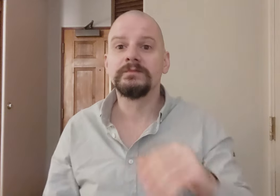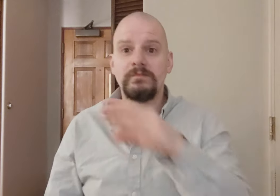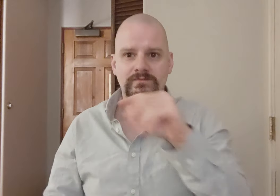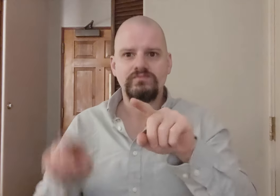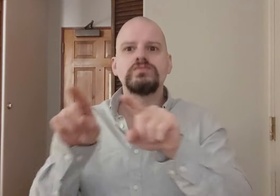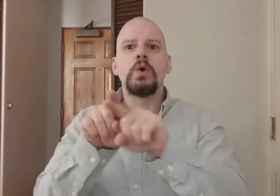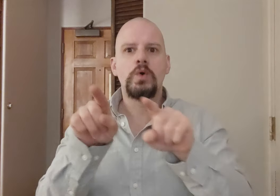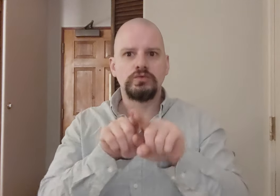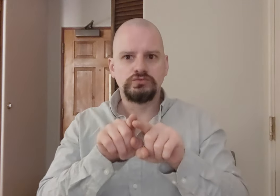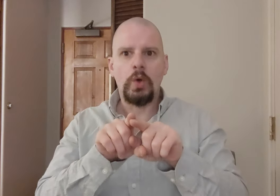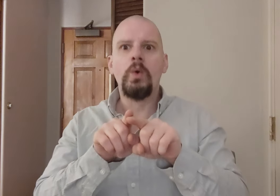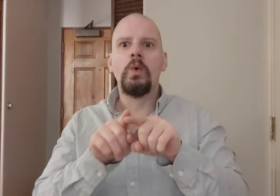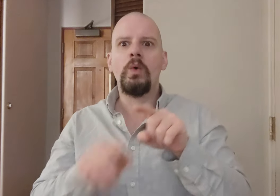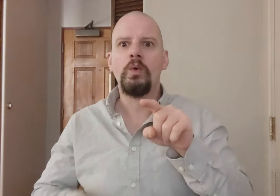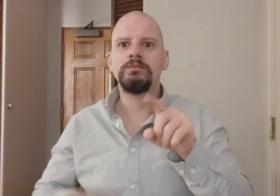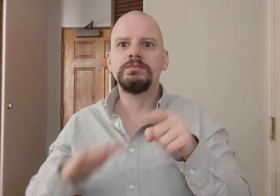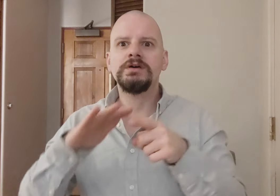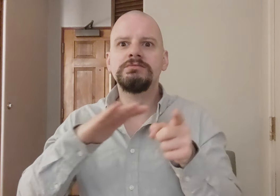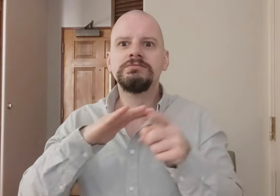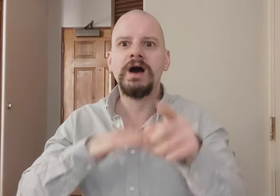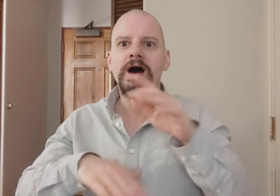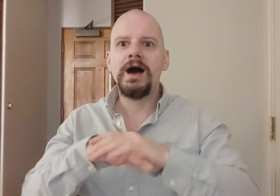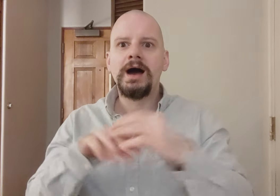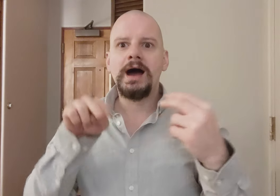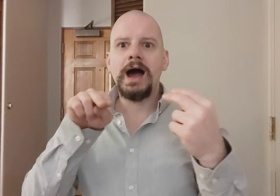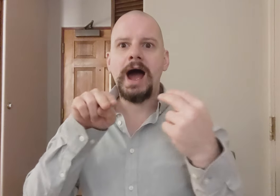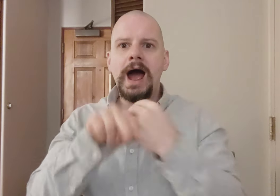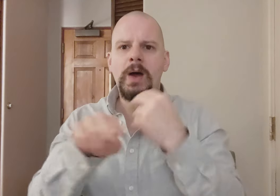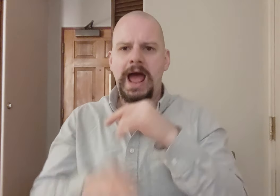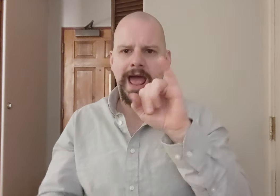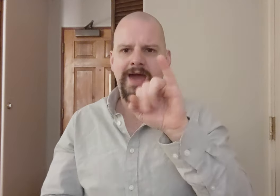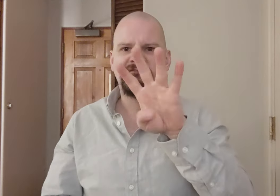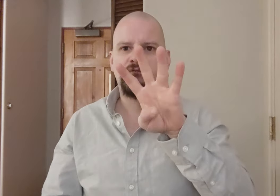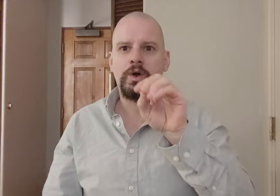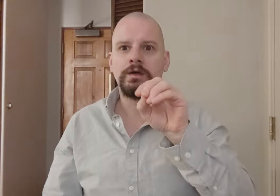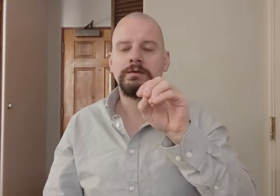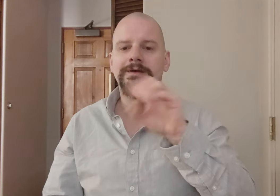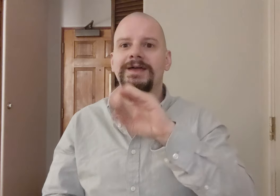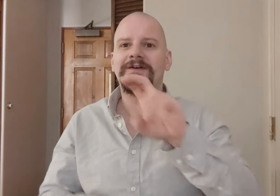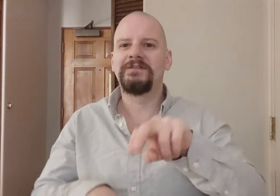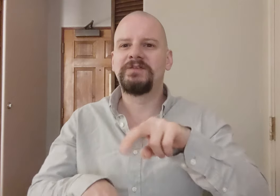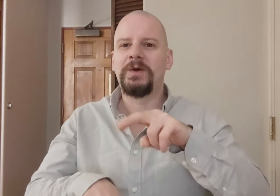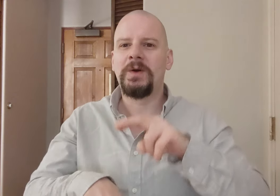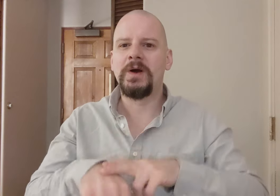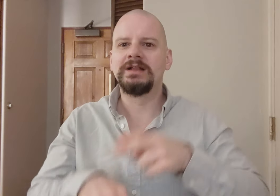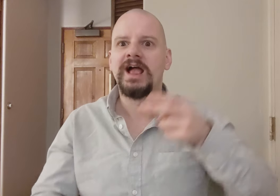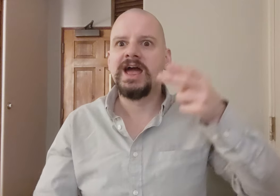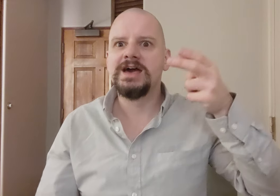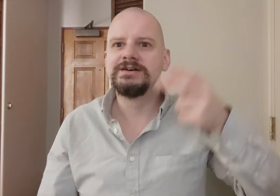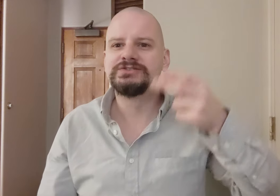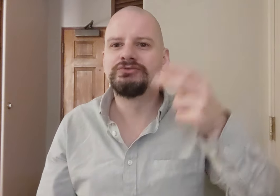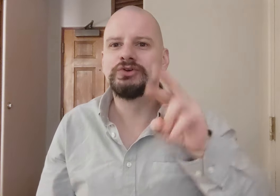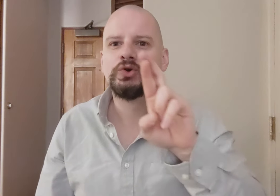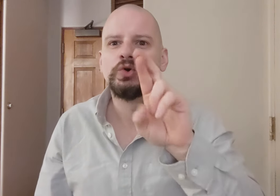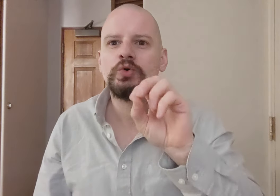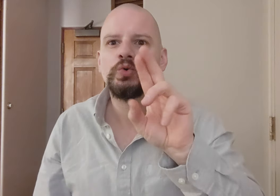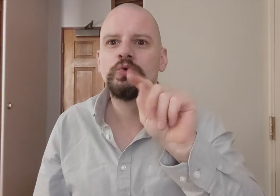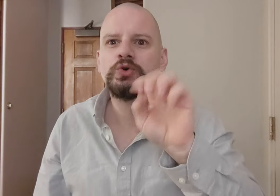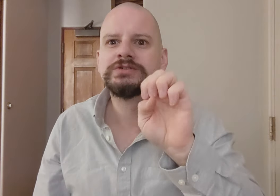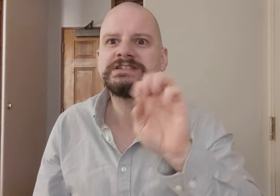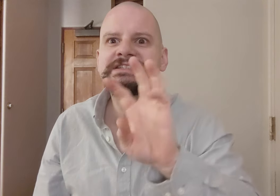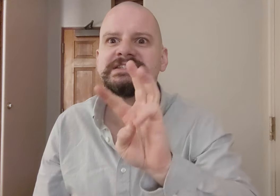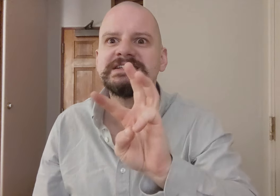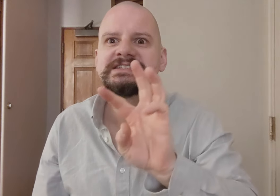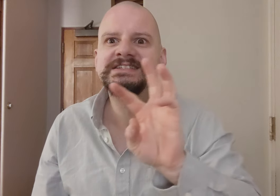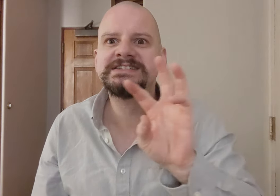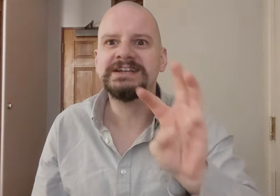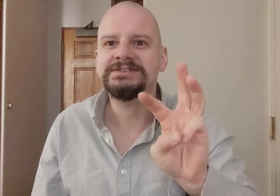We have travelled along Interstate 40 and the historical U.S. Route 66.